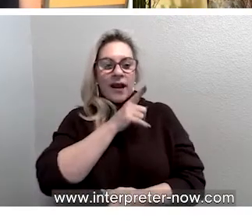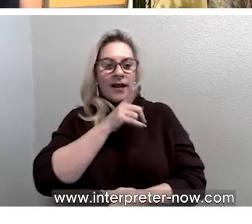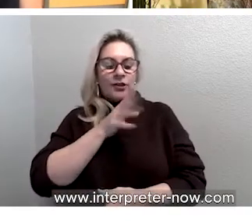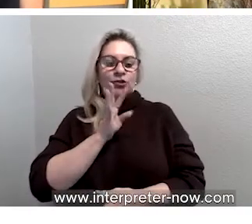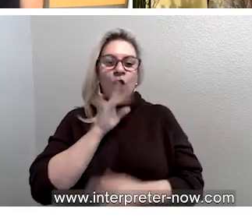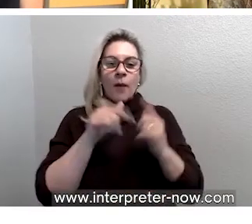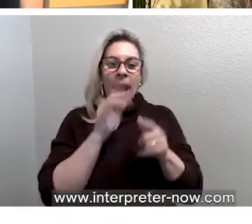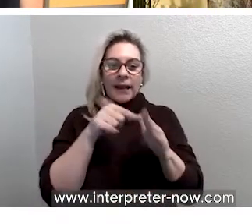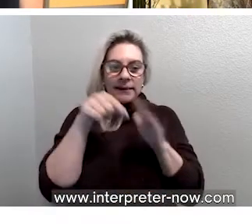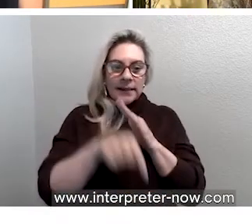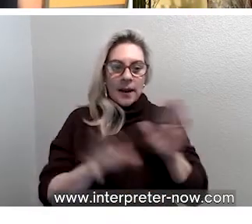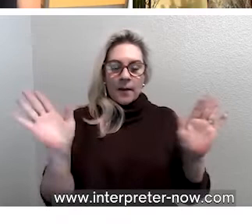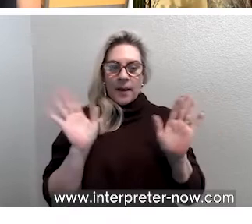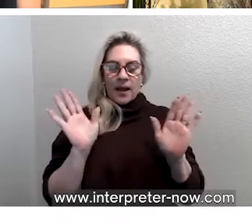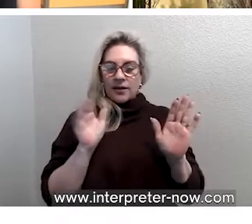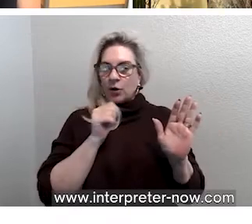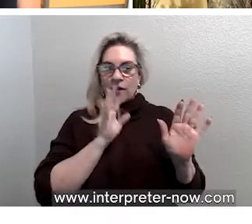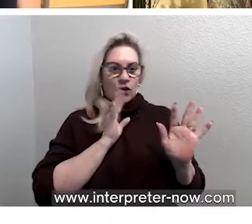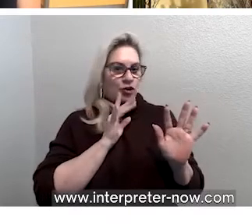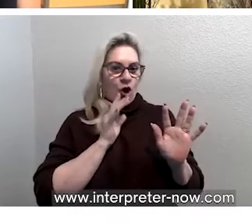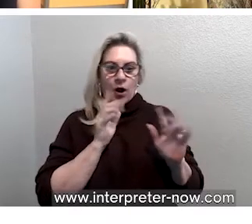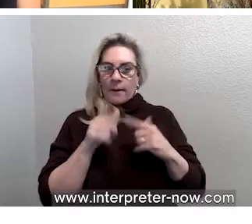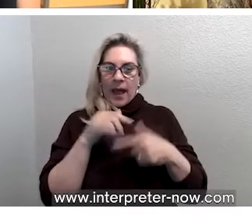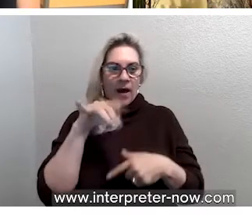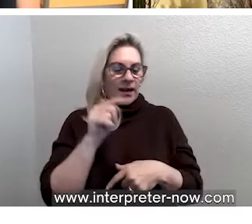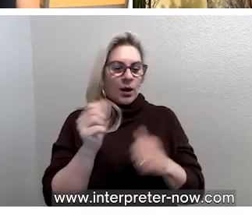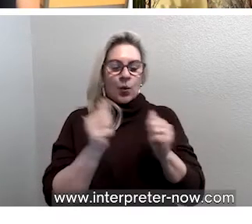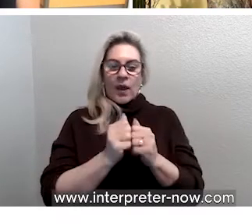in passing as a thing within diversity, equity, and inclusion.